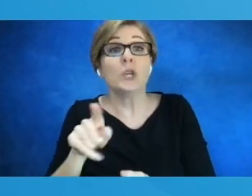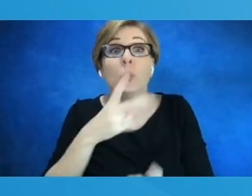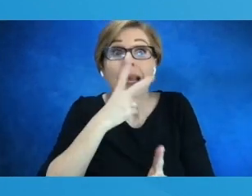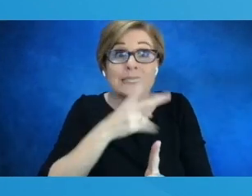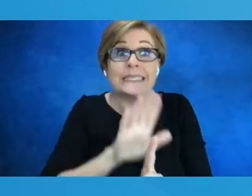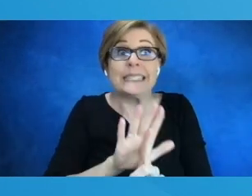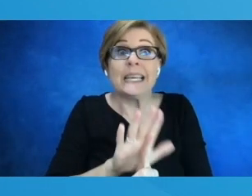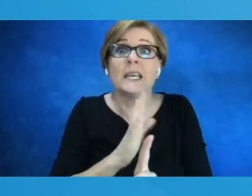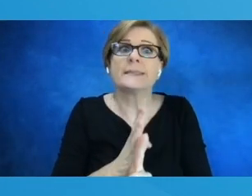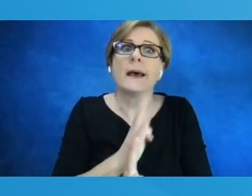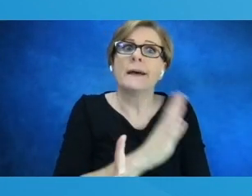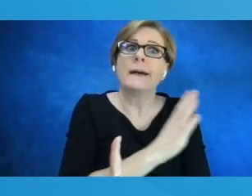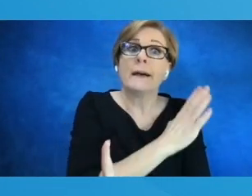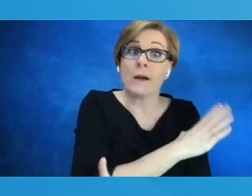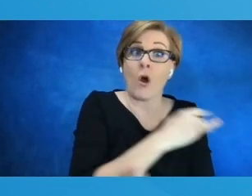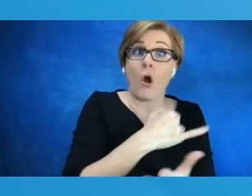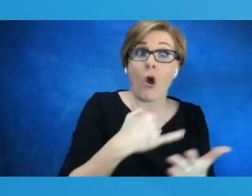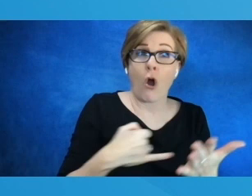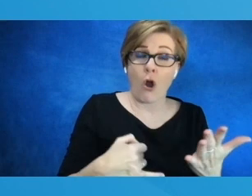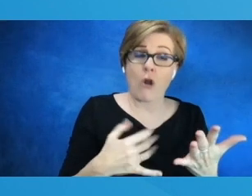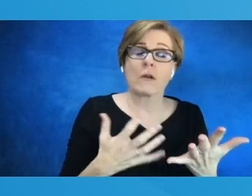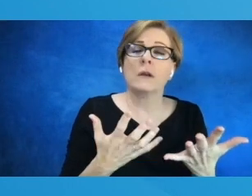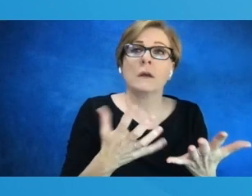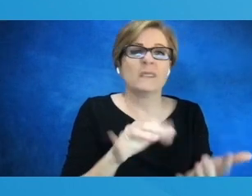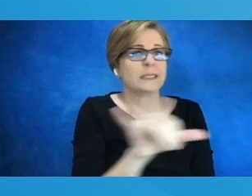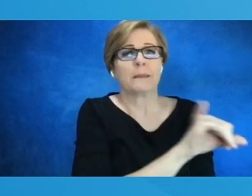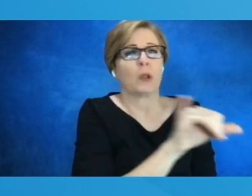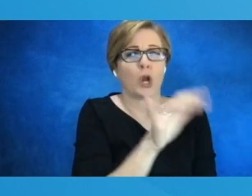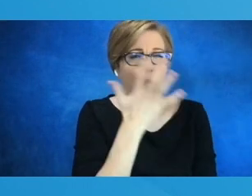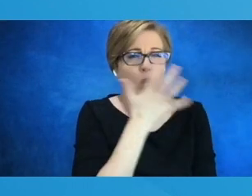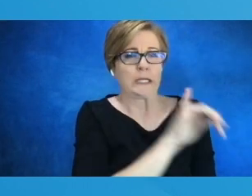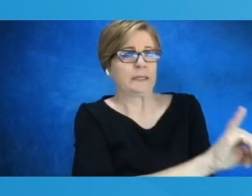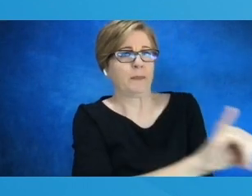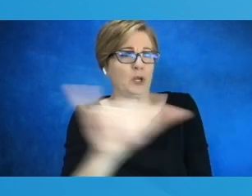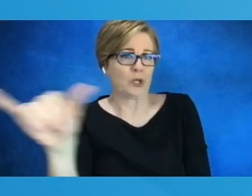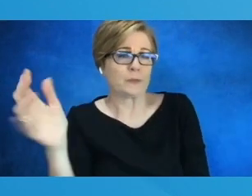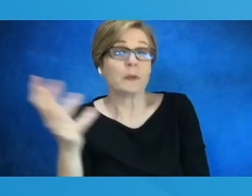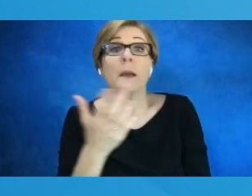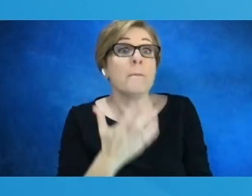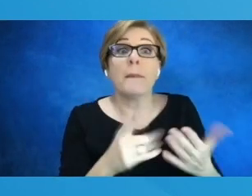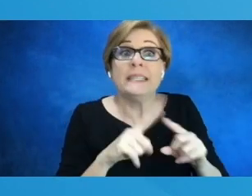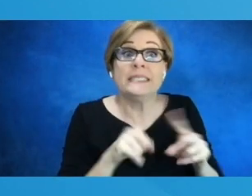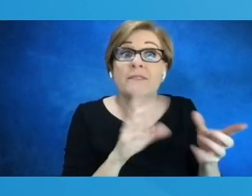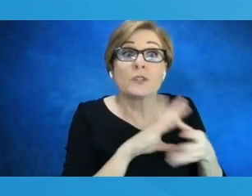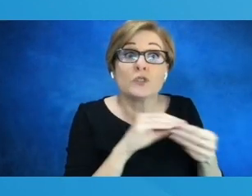if it's in process, even if it's a very different story that he's telling.